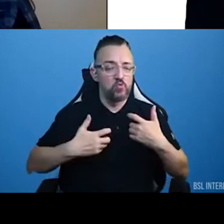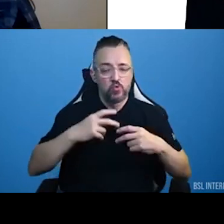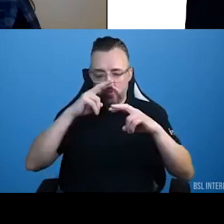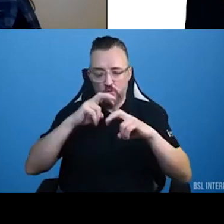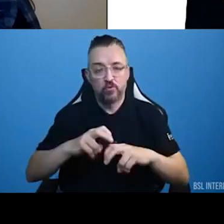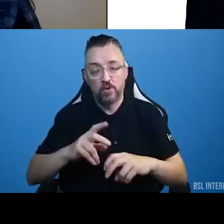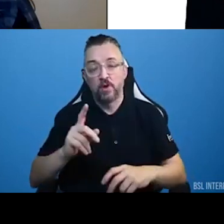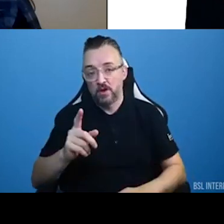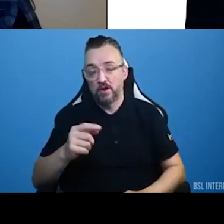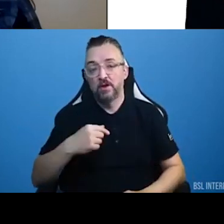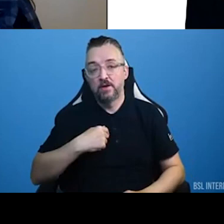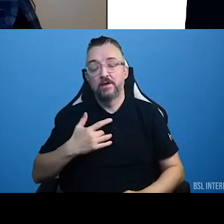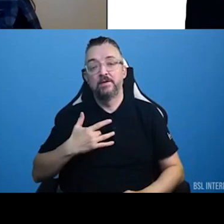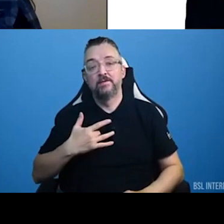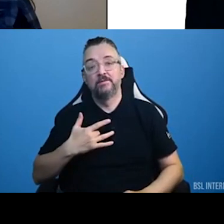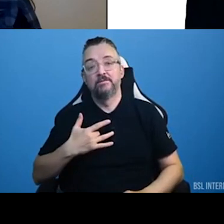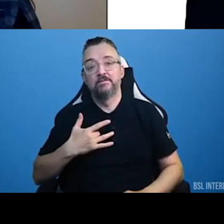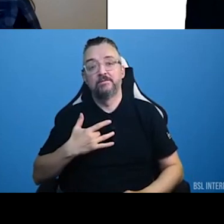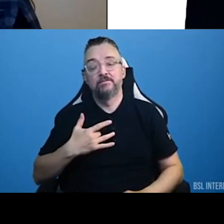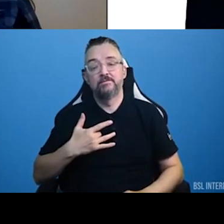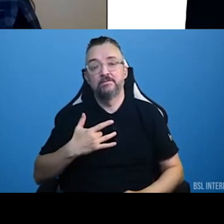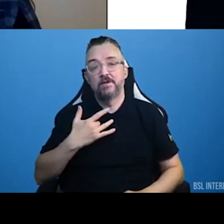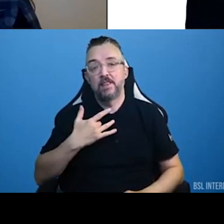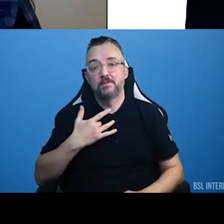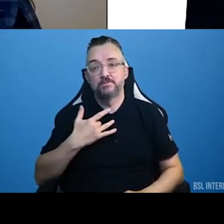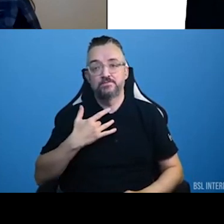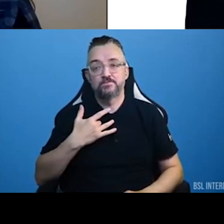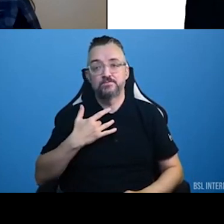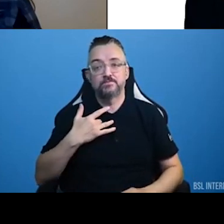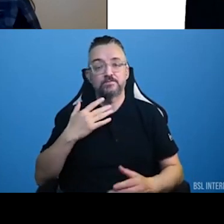But I do feel like for the actual curriculum,